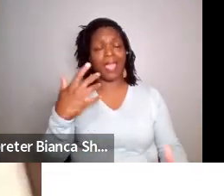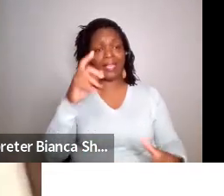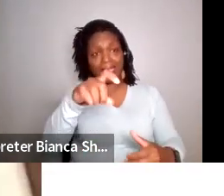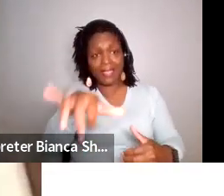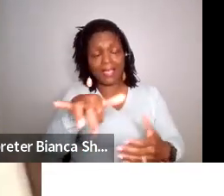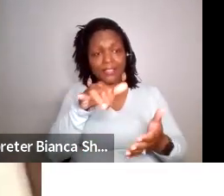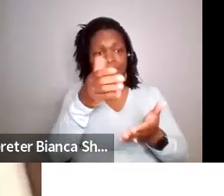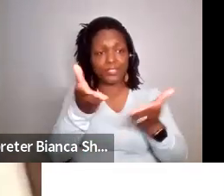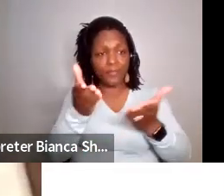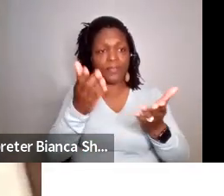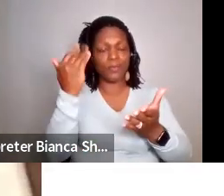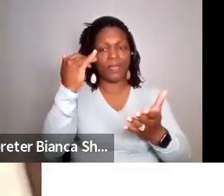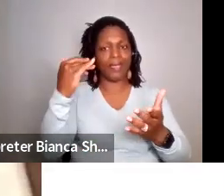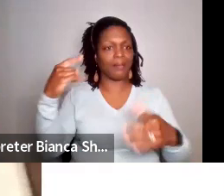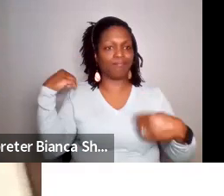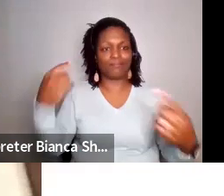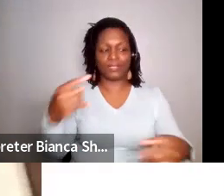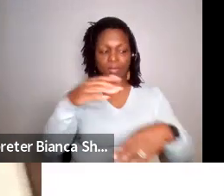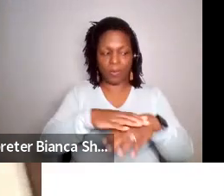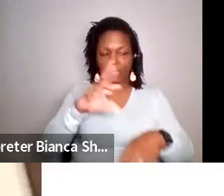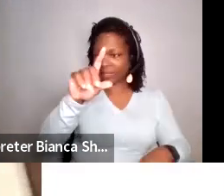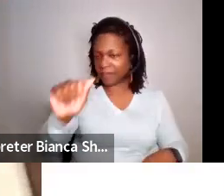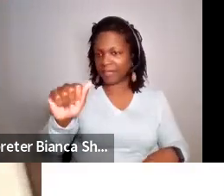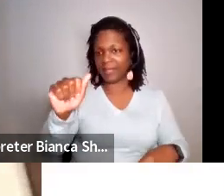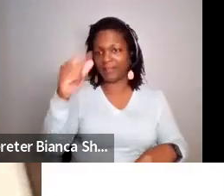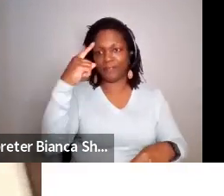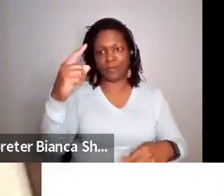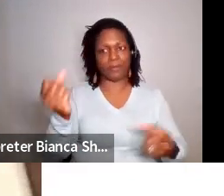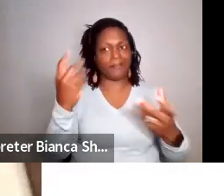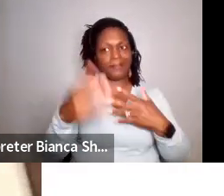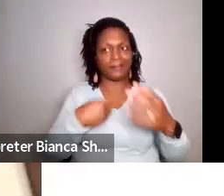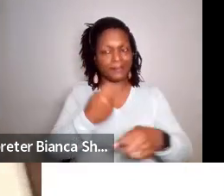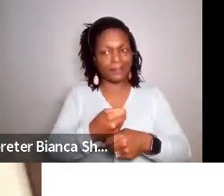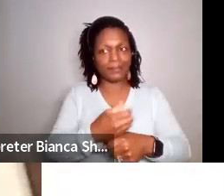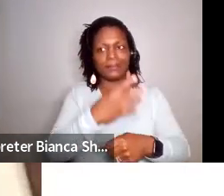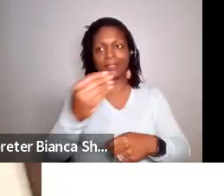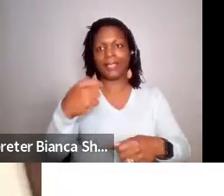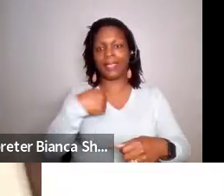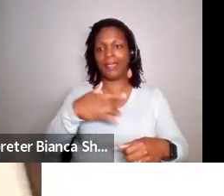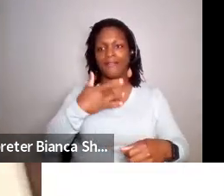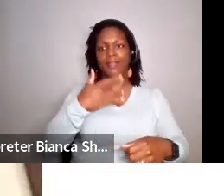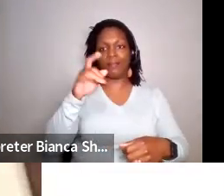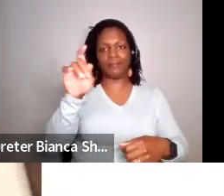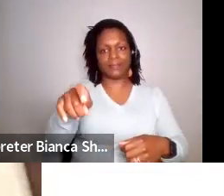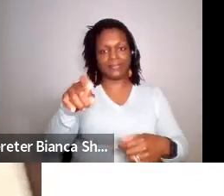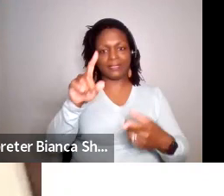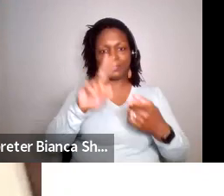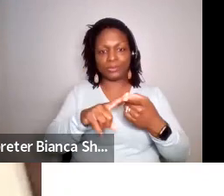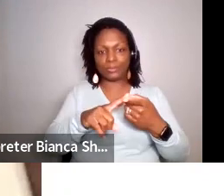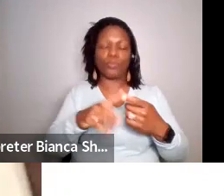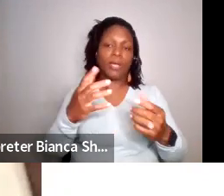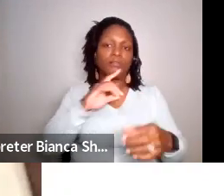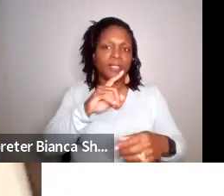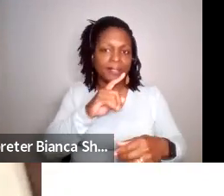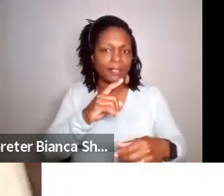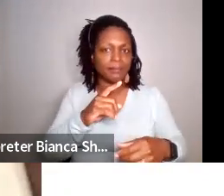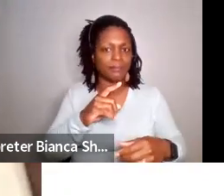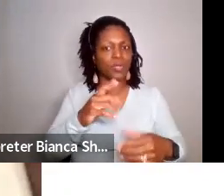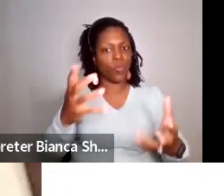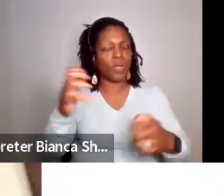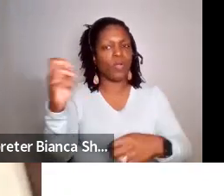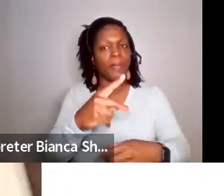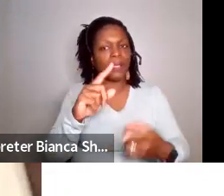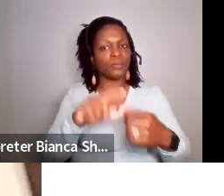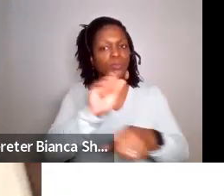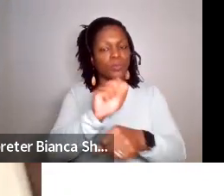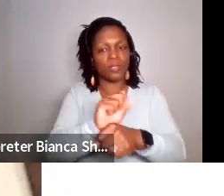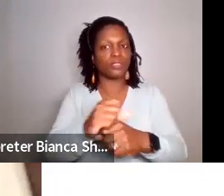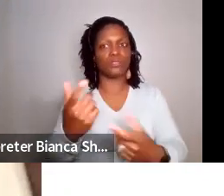Was. I had been on disability for some years, and I felt the need, and wanted to go back to work to do something.